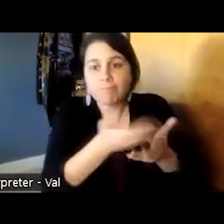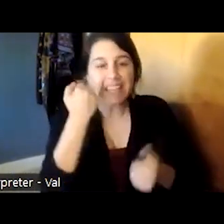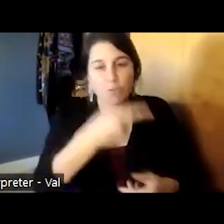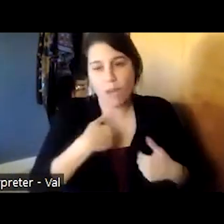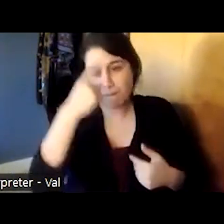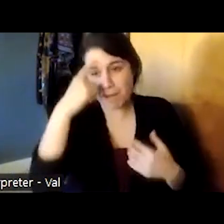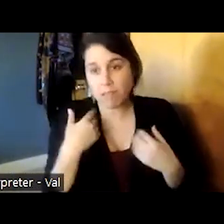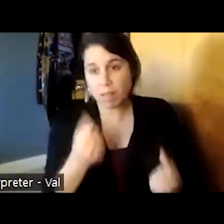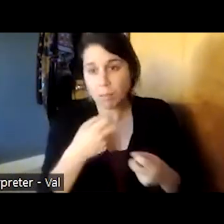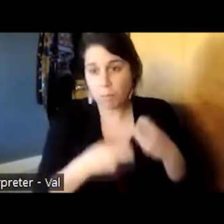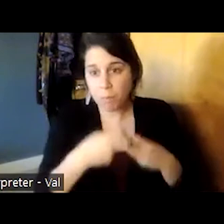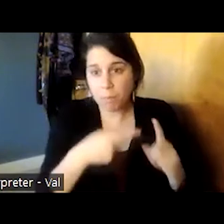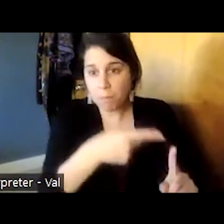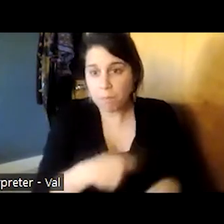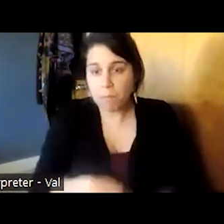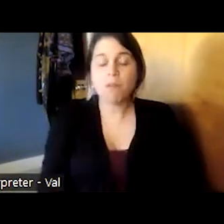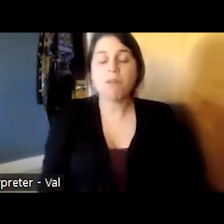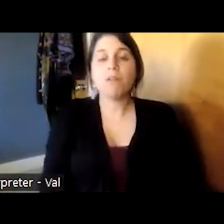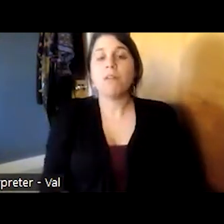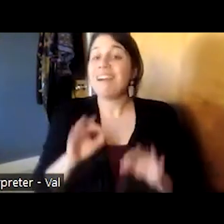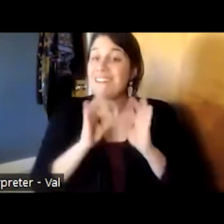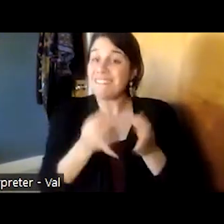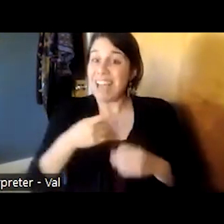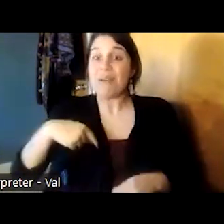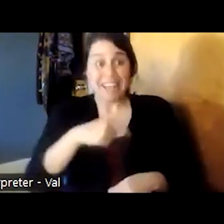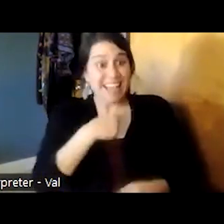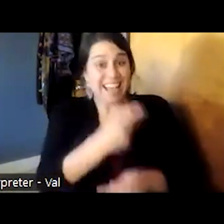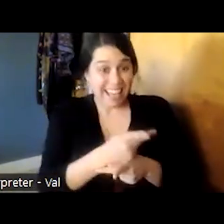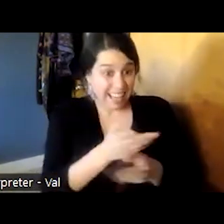and families often don't know how to help their loved ones